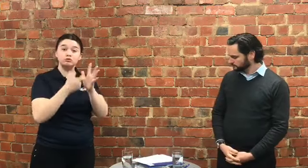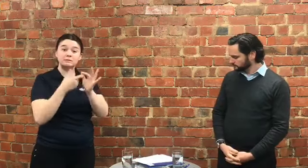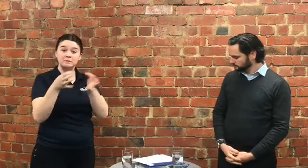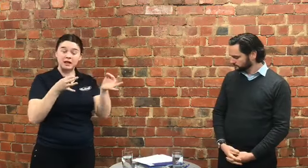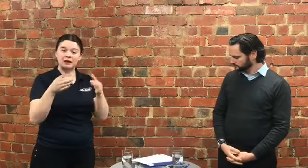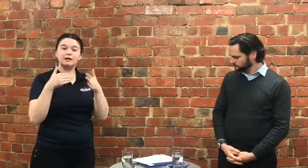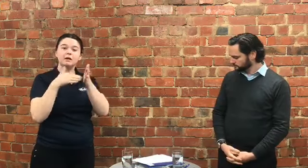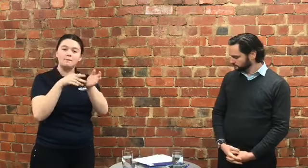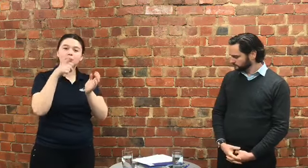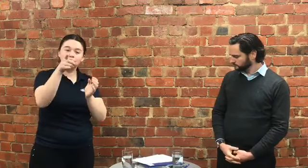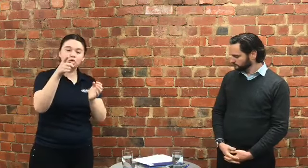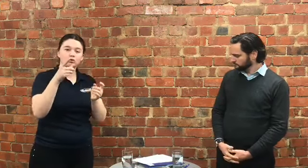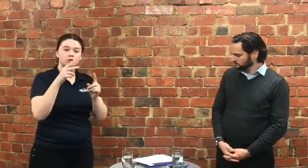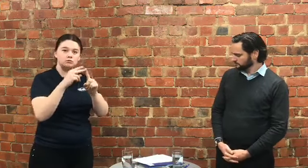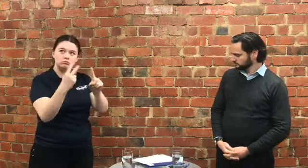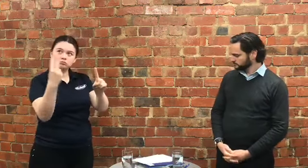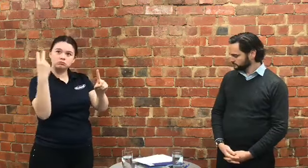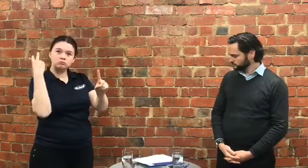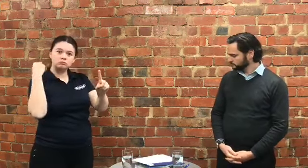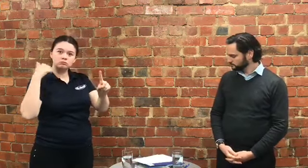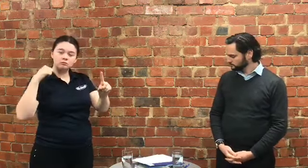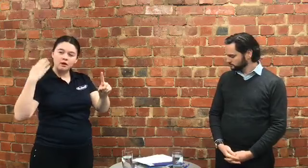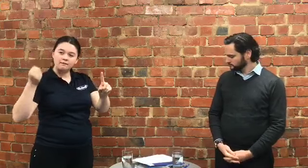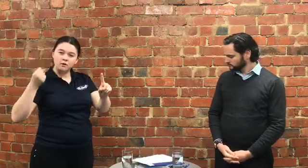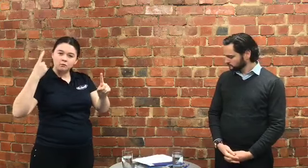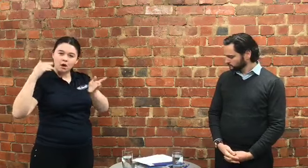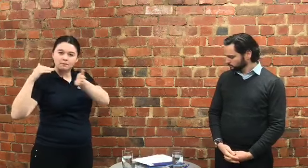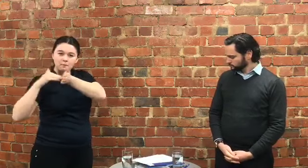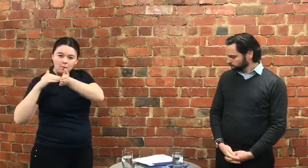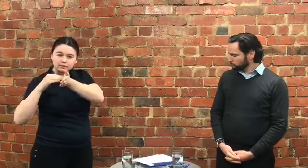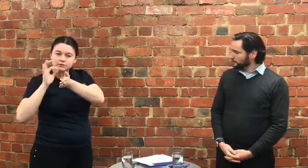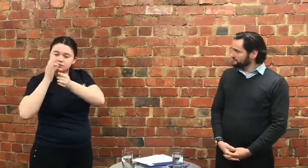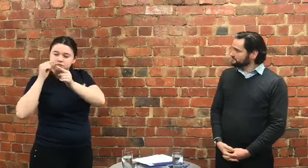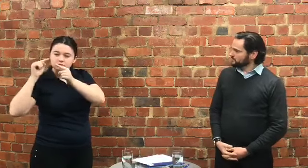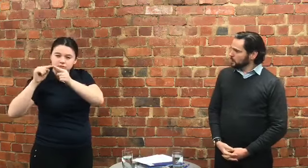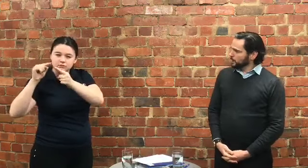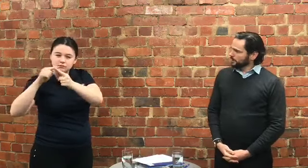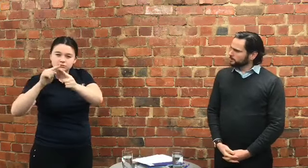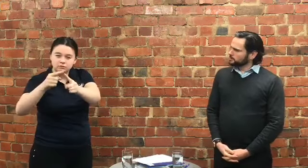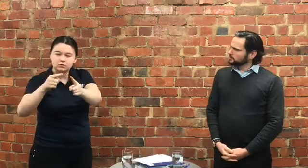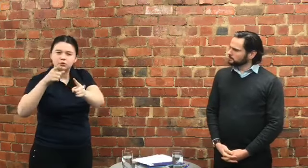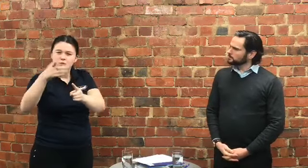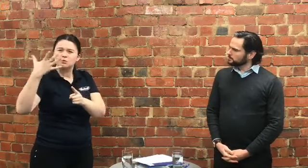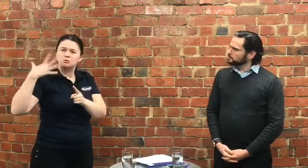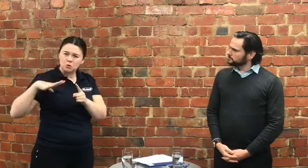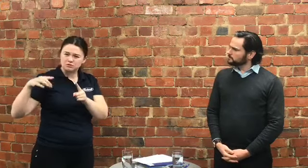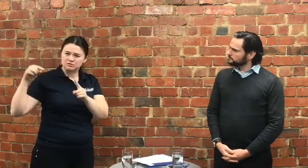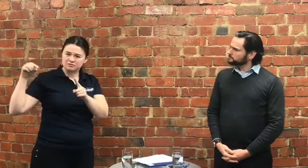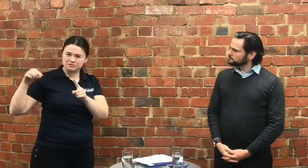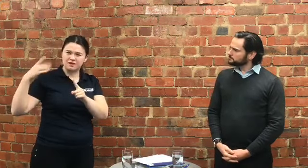So, this is an opportunity for you to do that. The pre-planning allows you to reflect on the types of barriers you might have